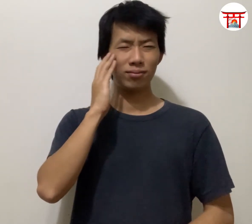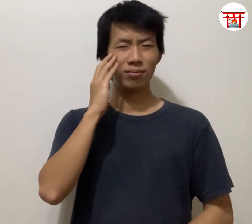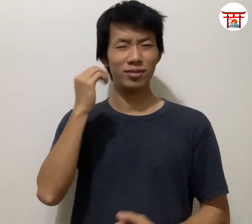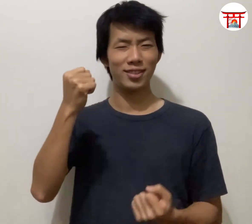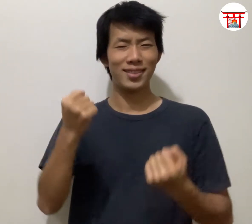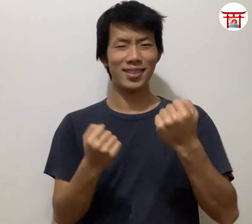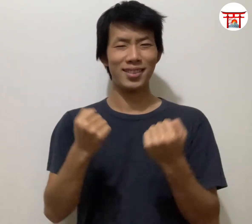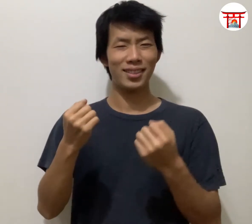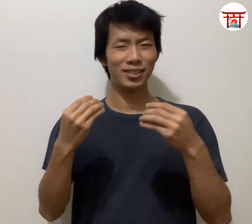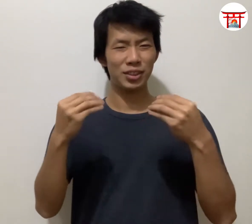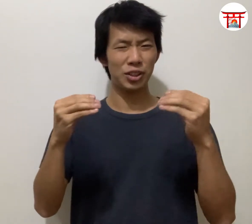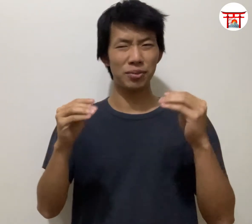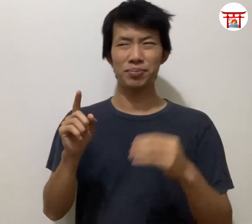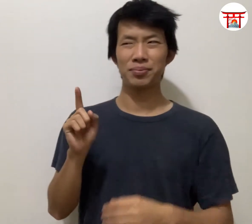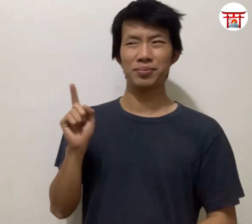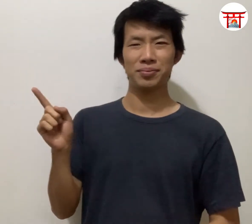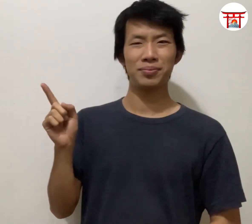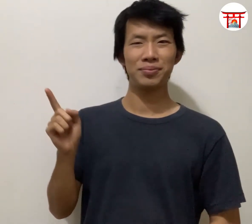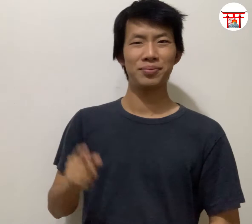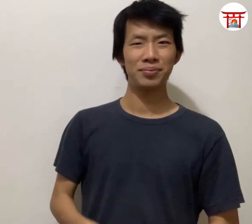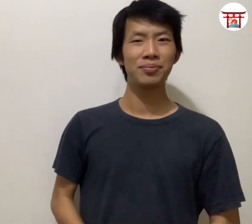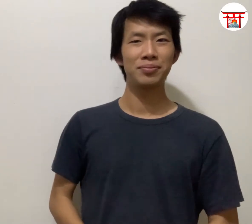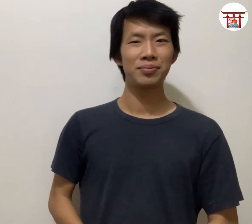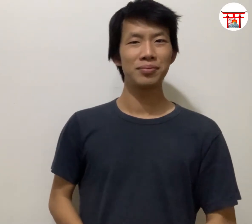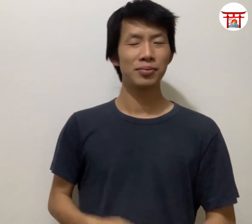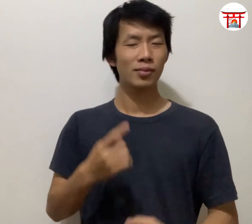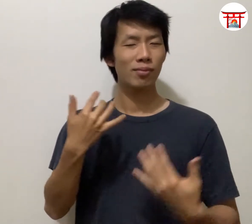You may know it as a car shop.